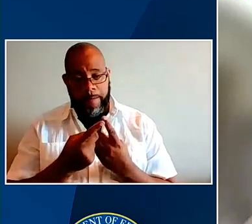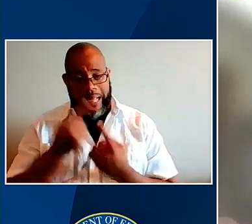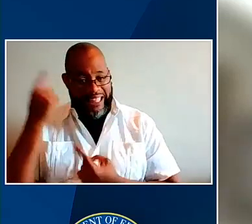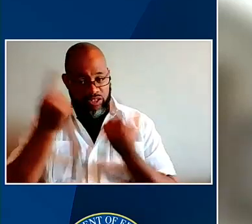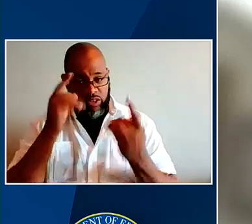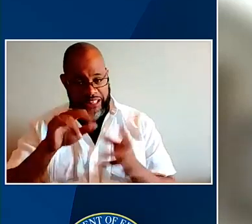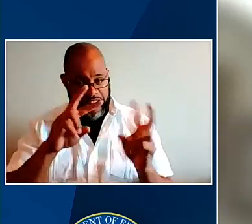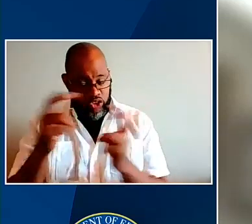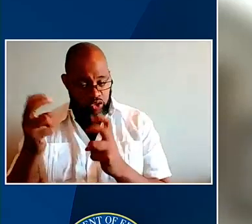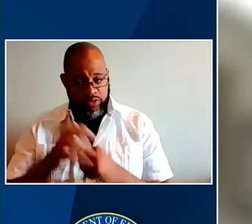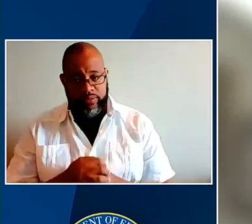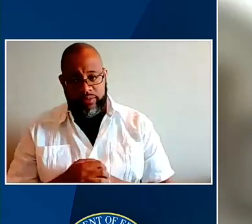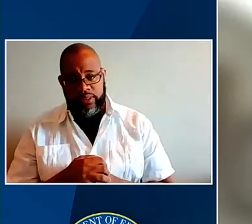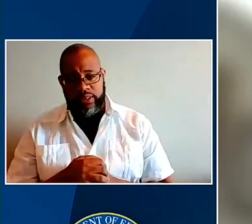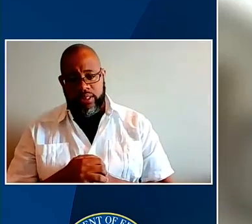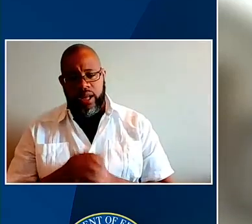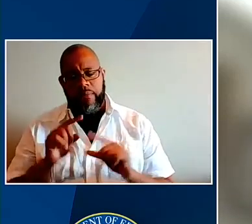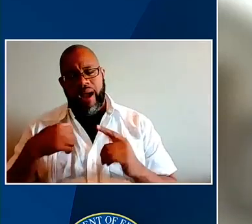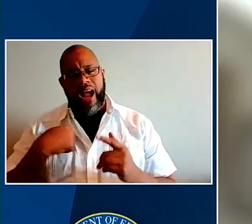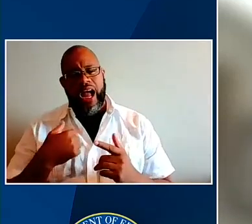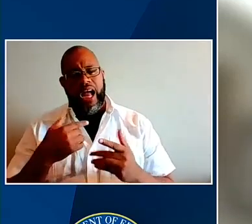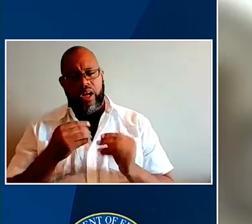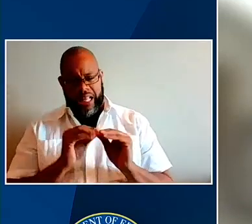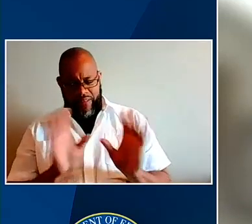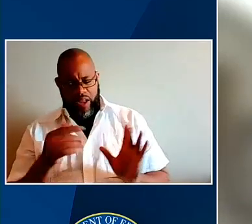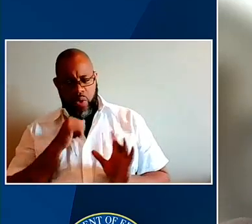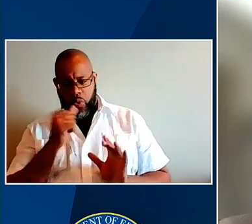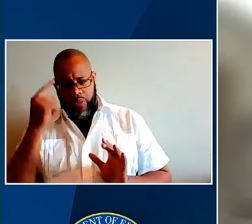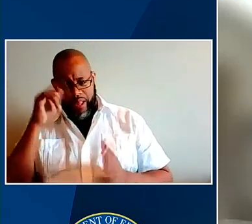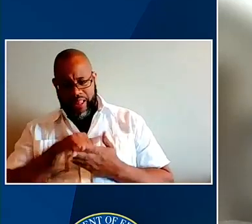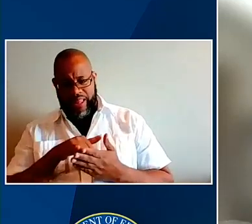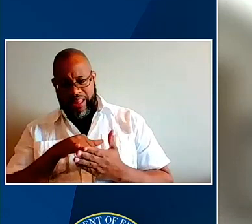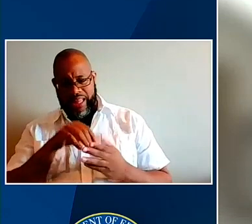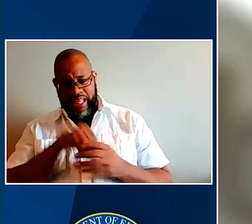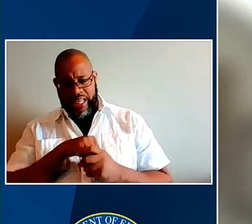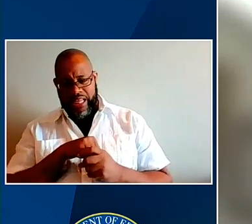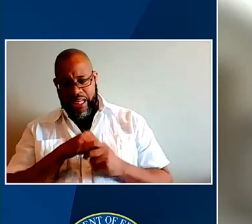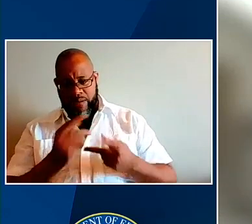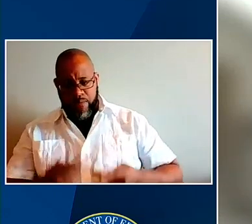Although I just to clarify, I don't think it was in the proposal right now in the